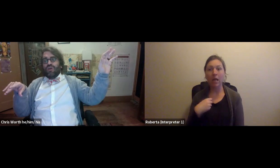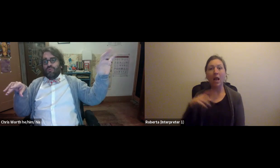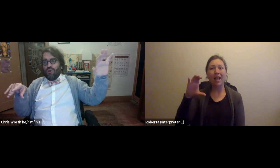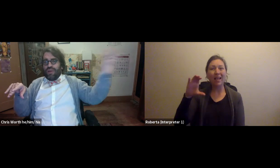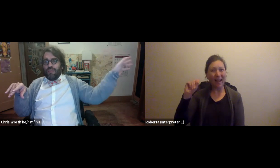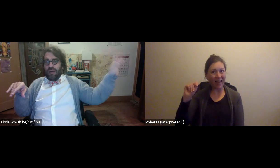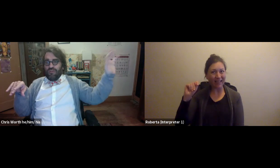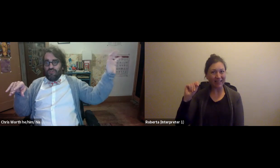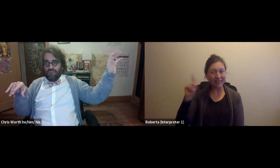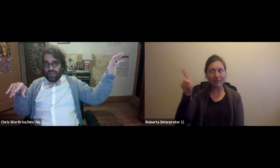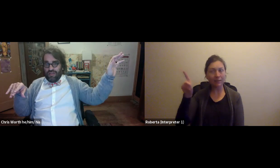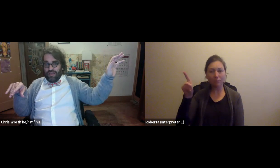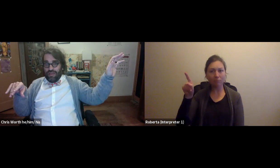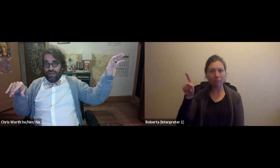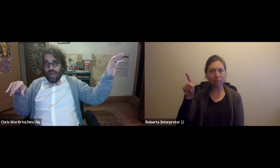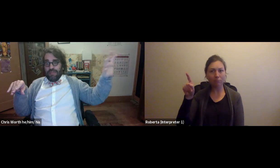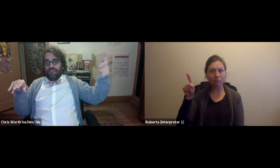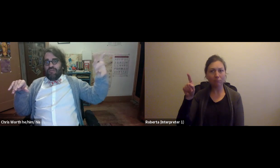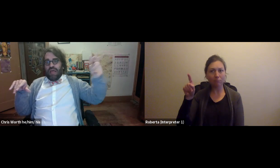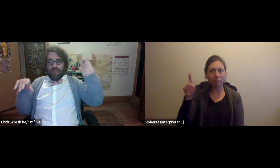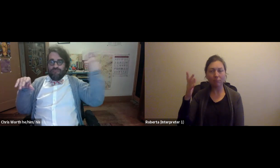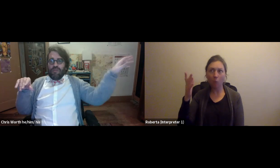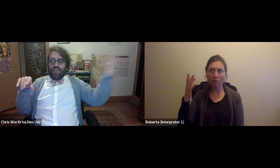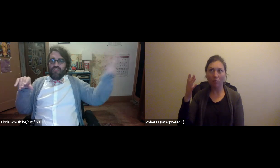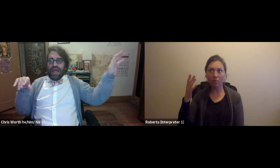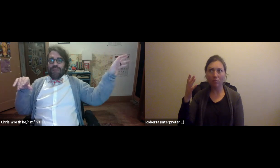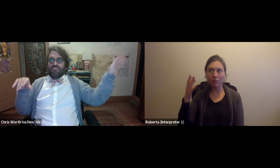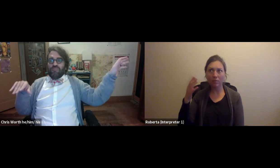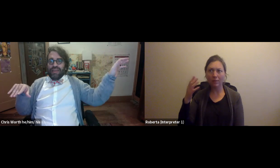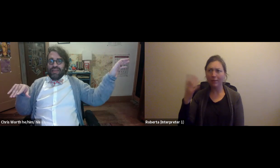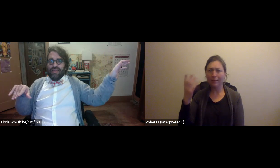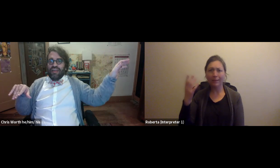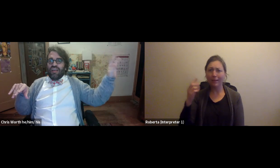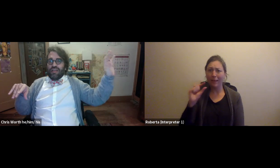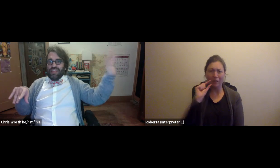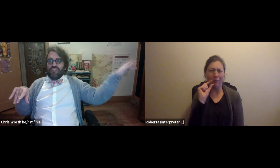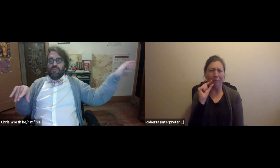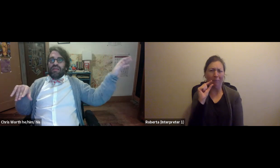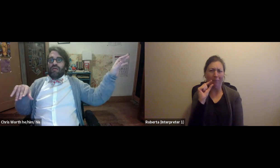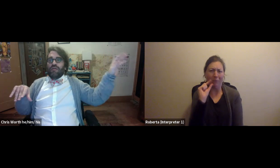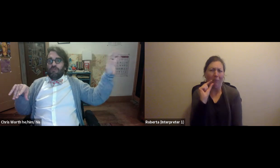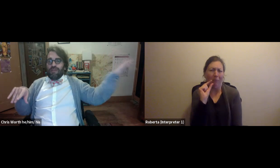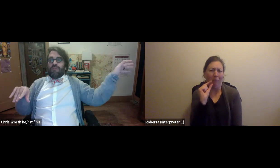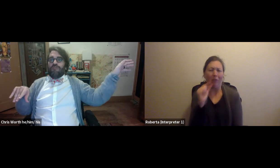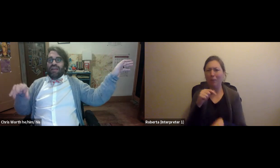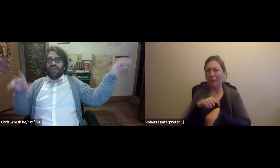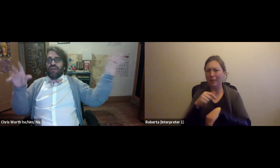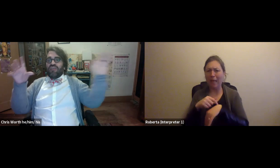no one had bothered, I mean very little time was spent teaching me to read or write, so